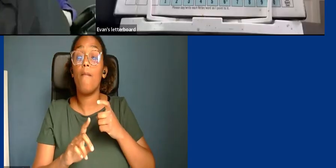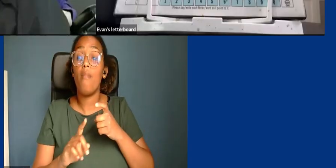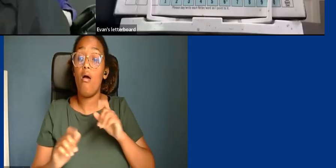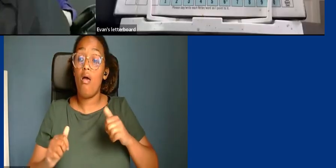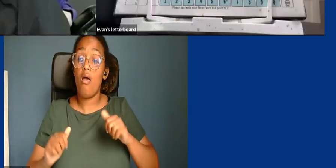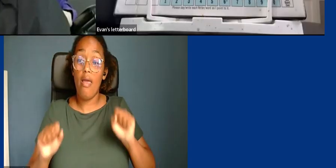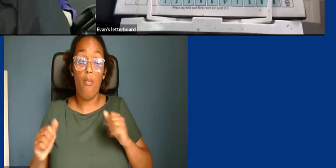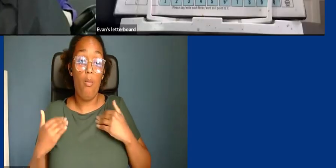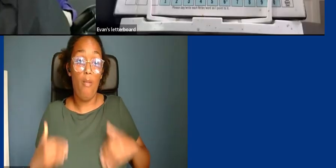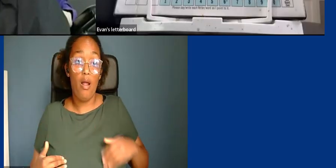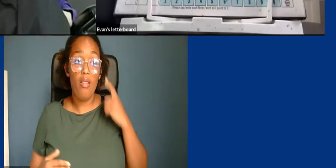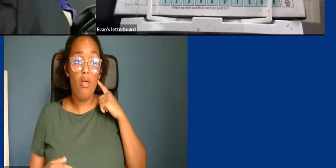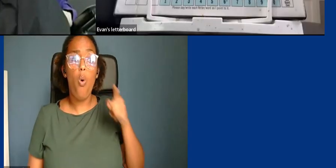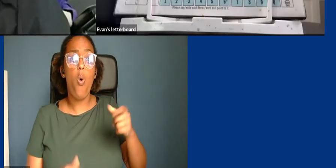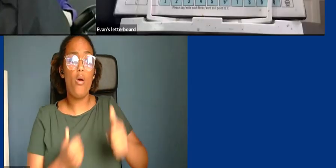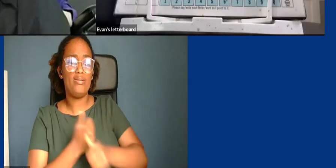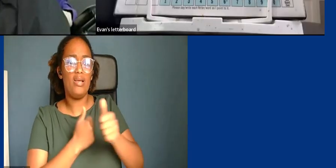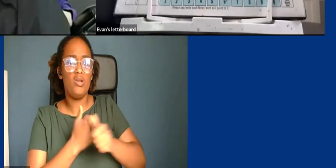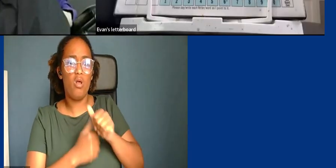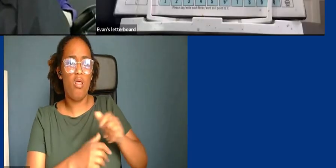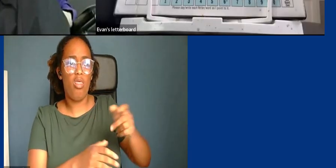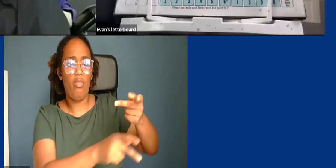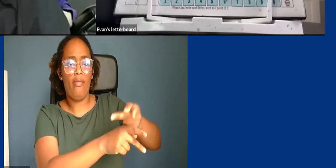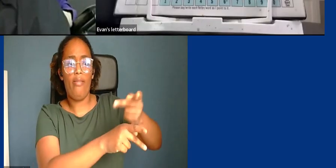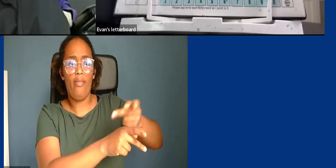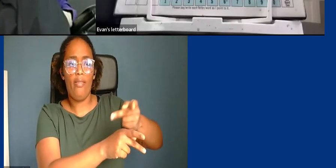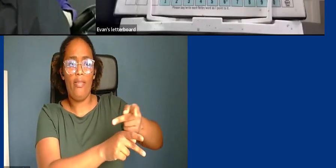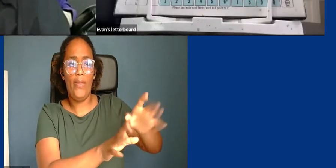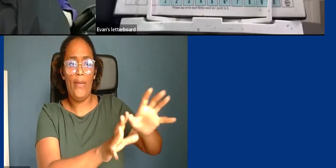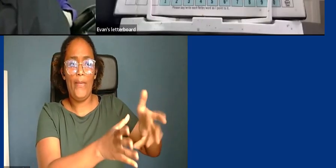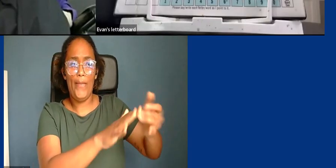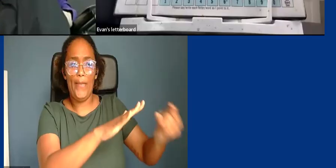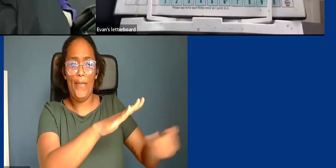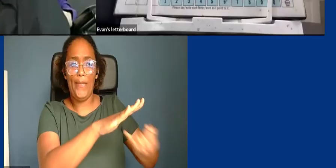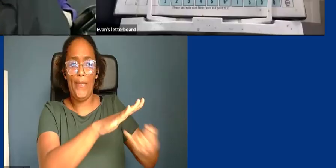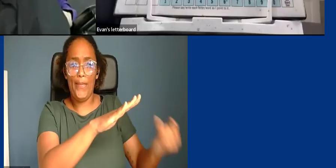them persists and it is most often observed as a form